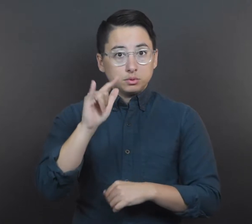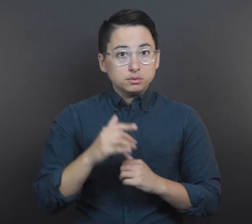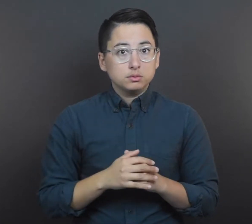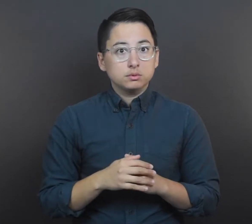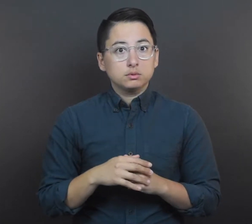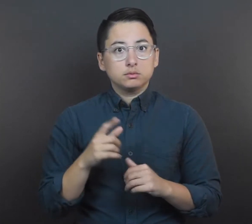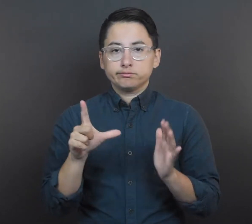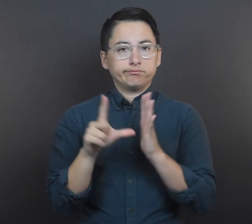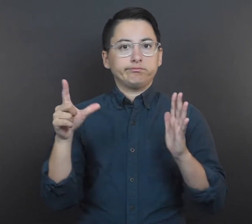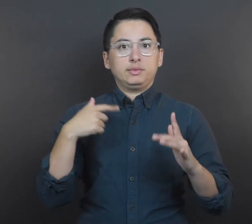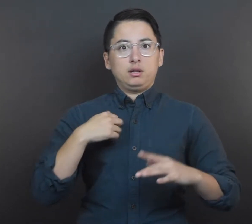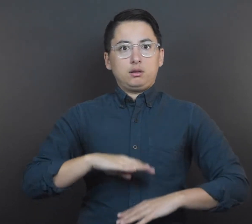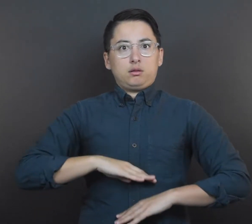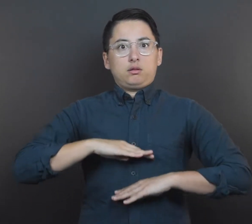International Airport.